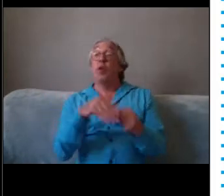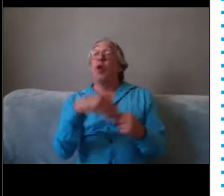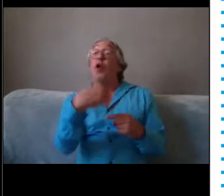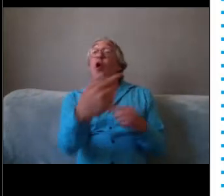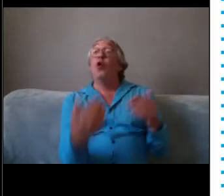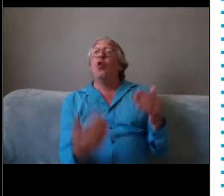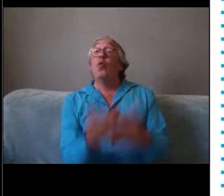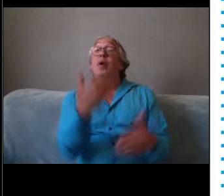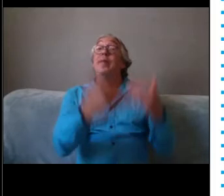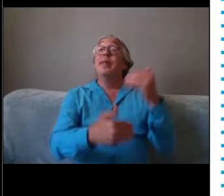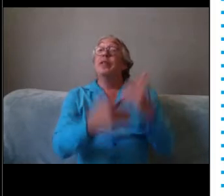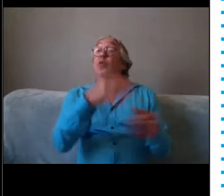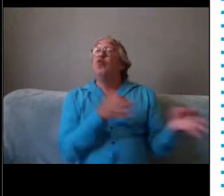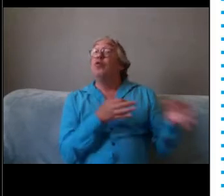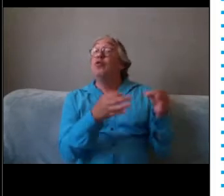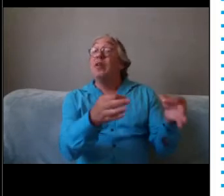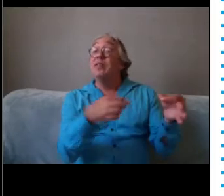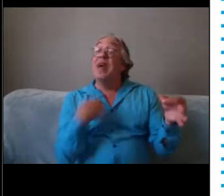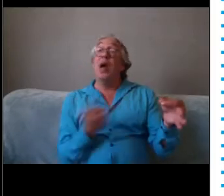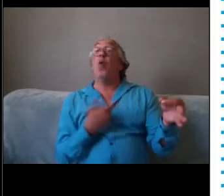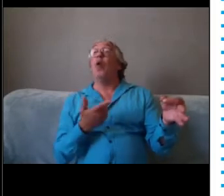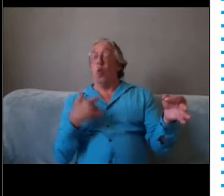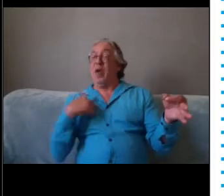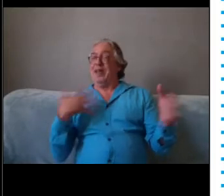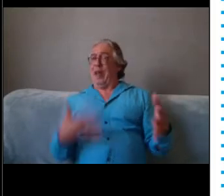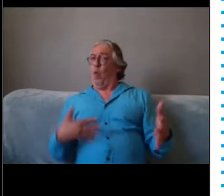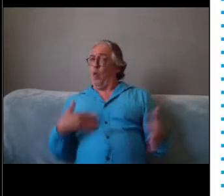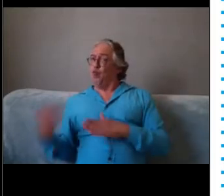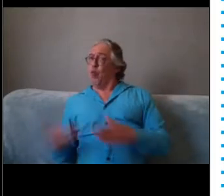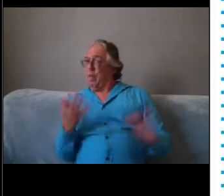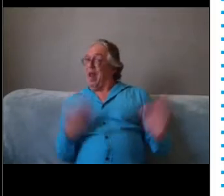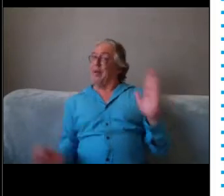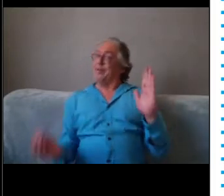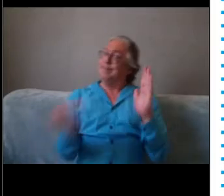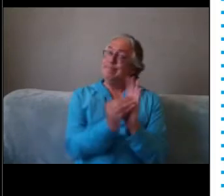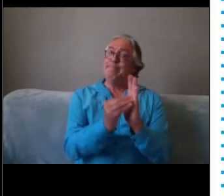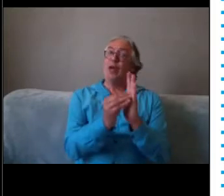because of course it's not our fault that we don't have what we need.